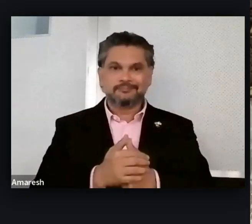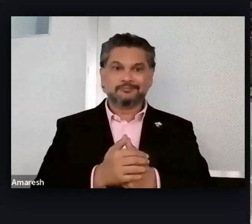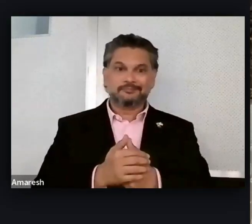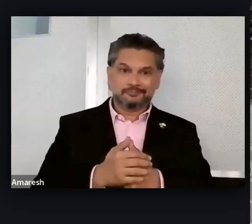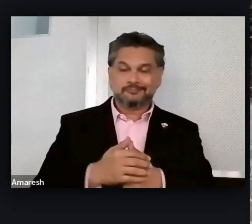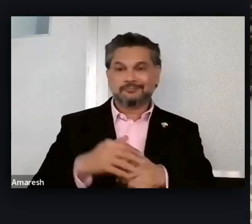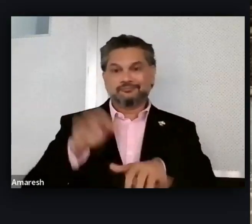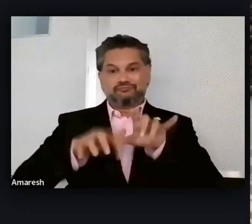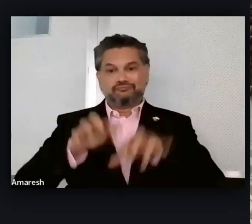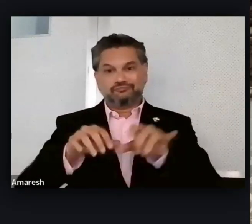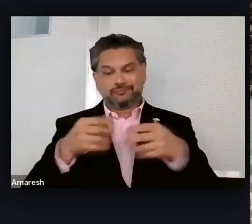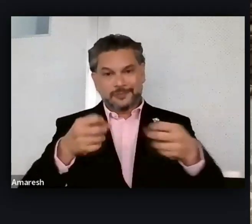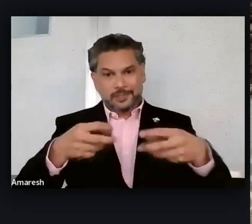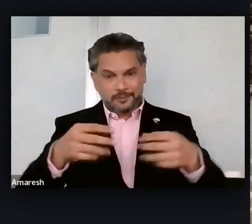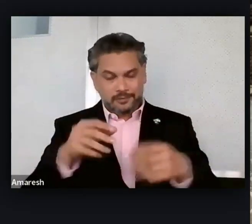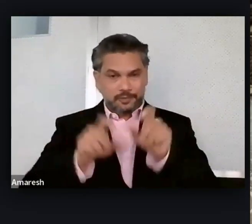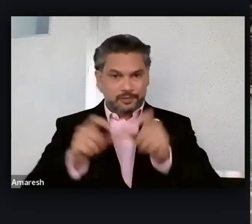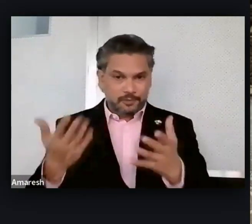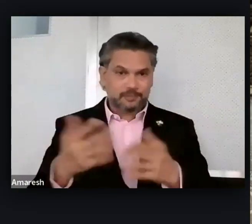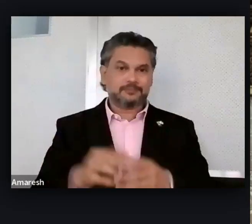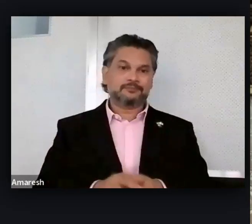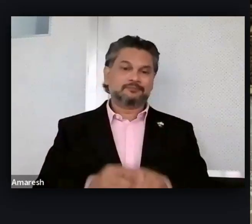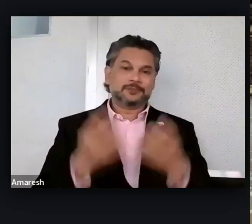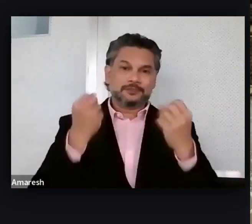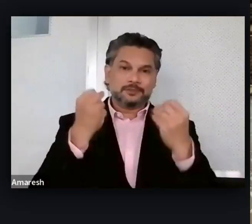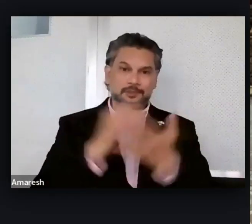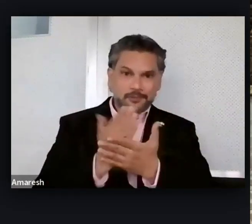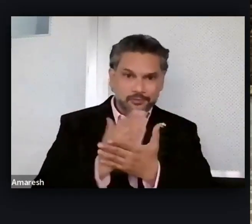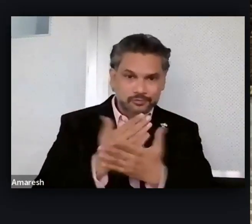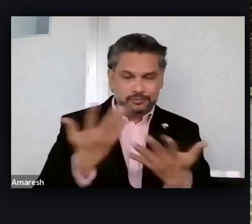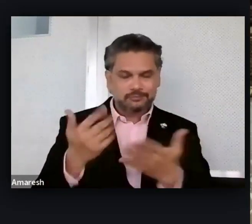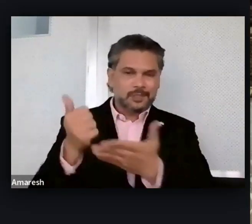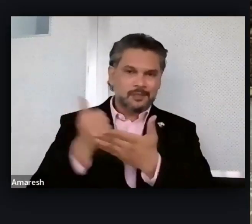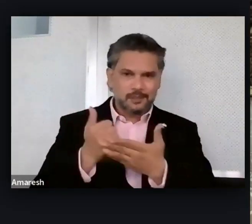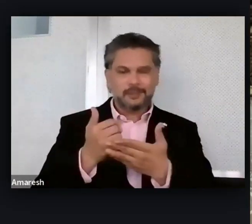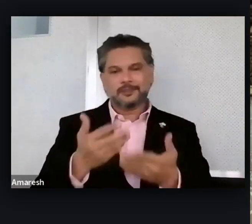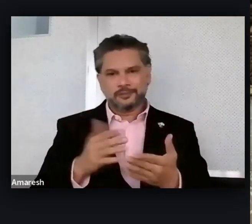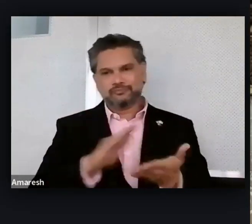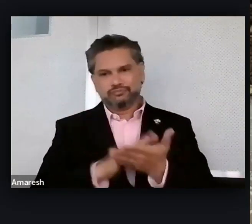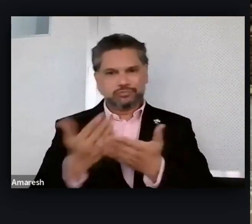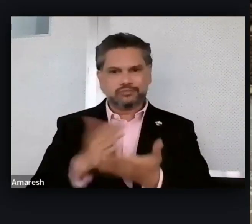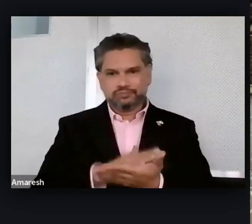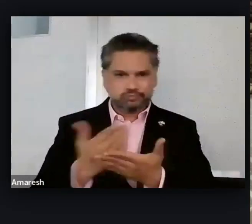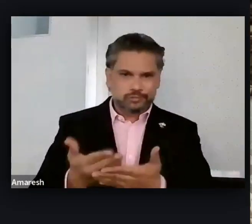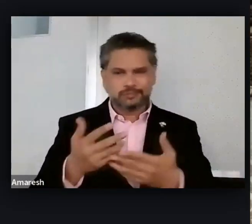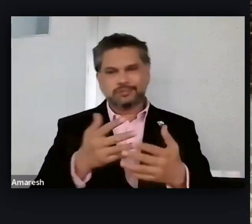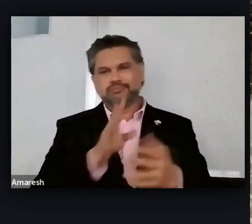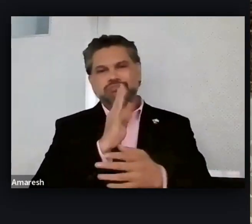this event. The captioners and the sign language interpreters for translating this conversation.